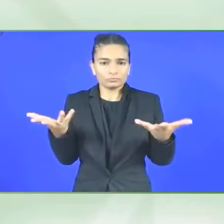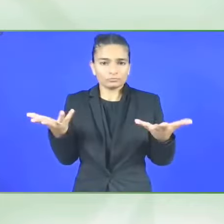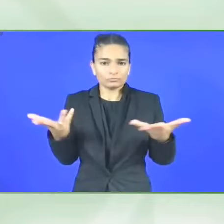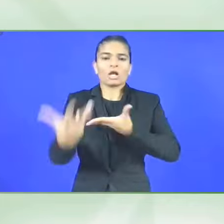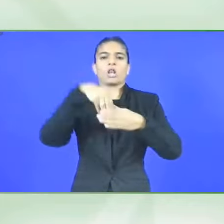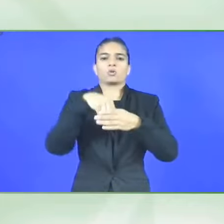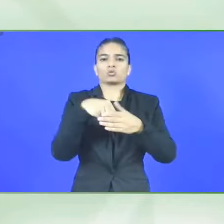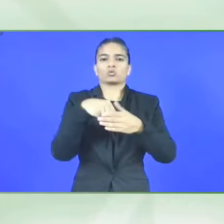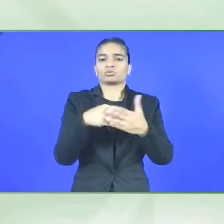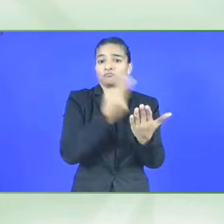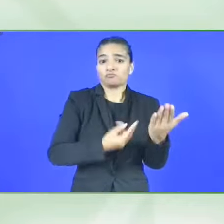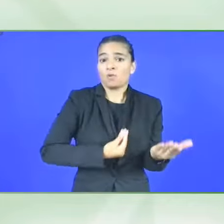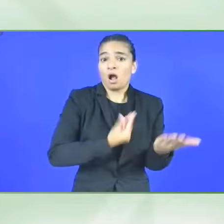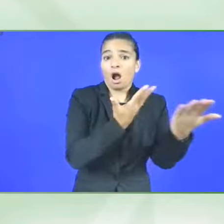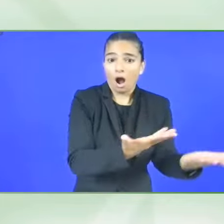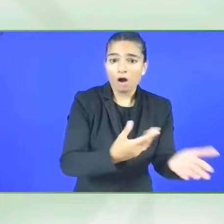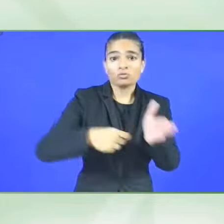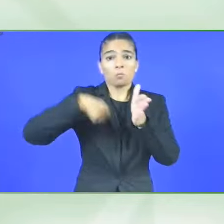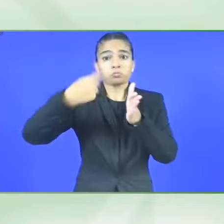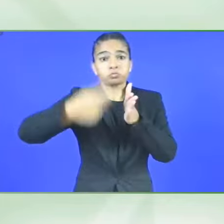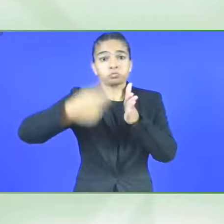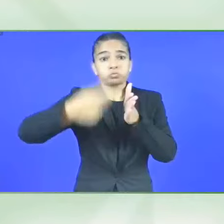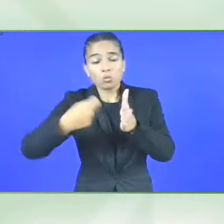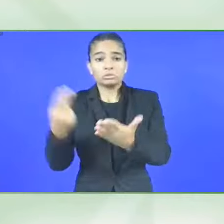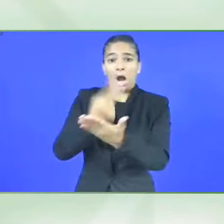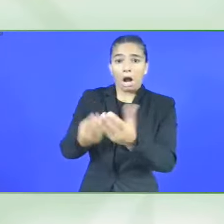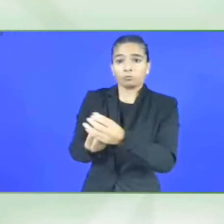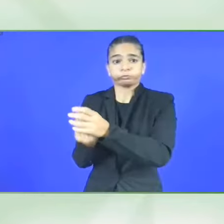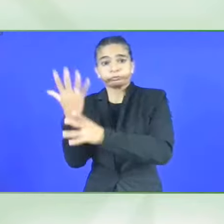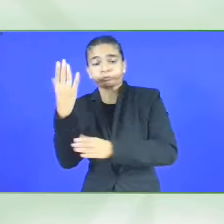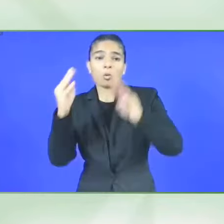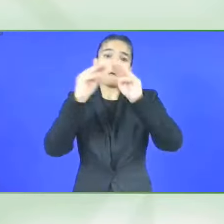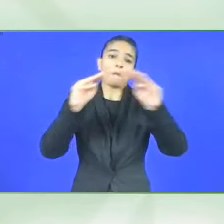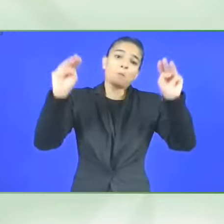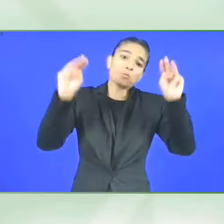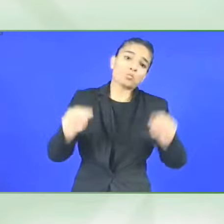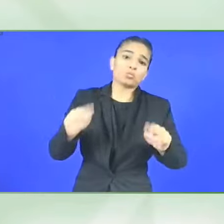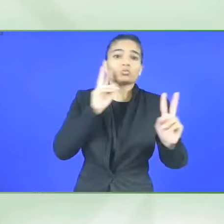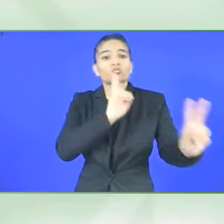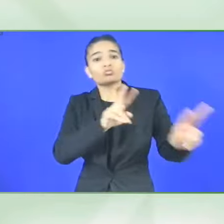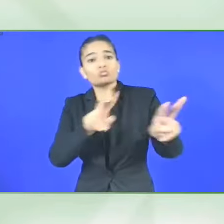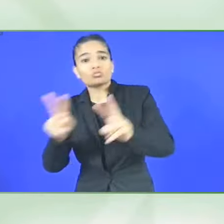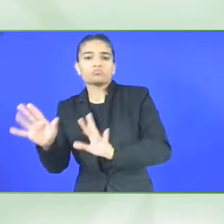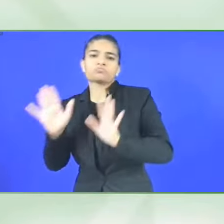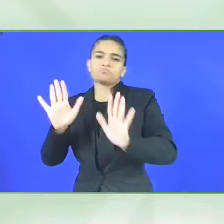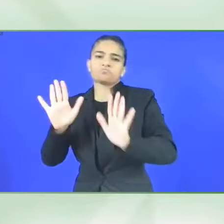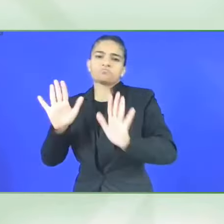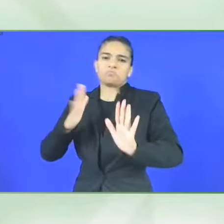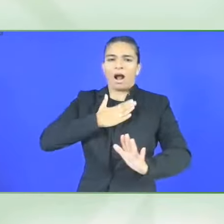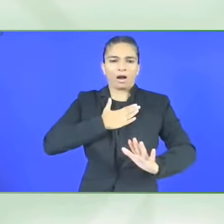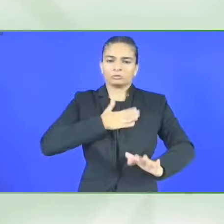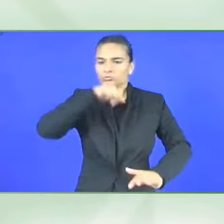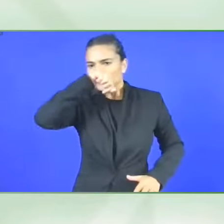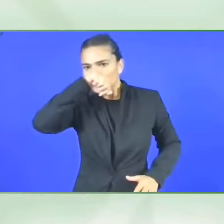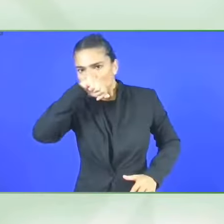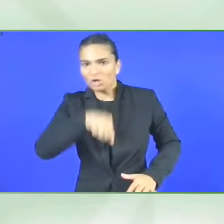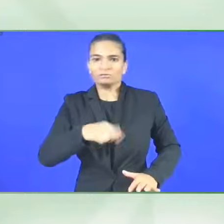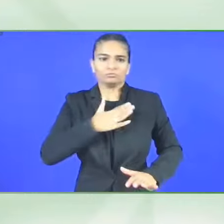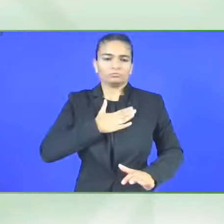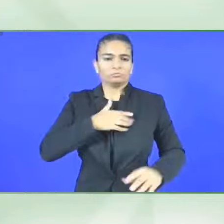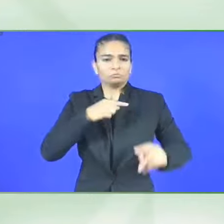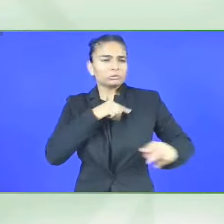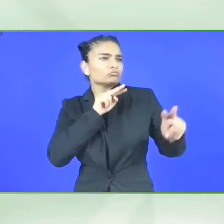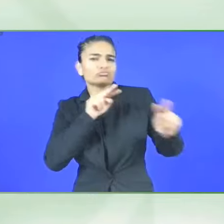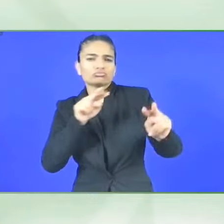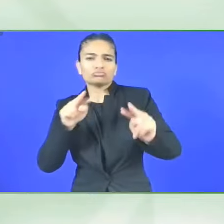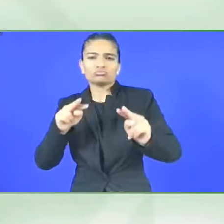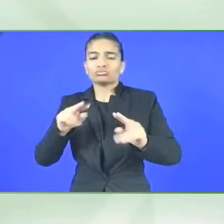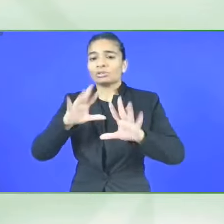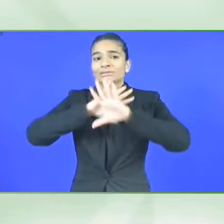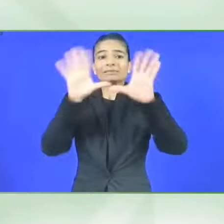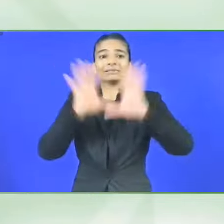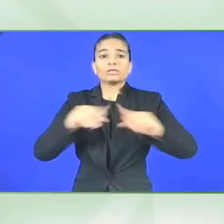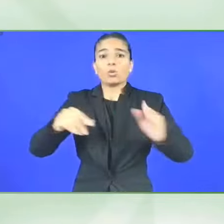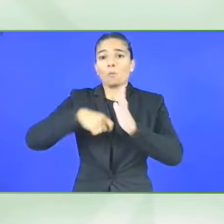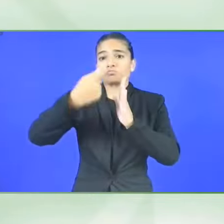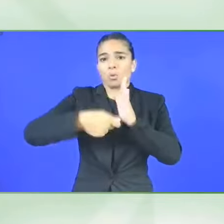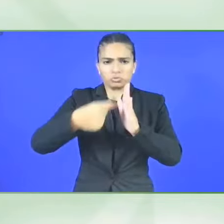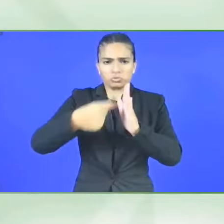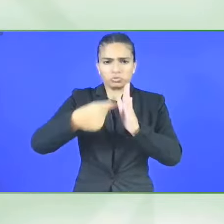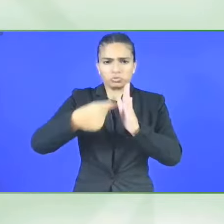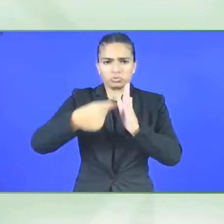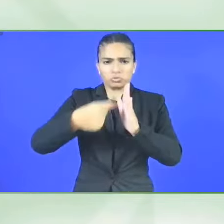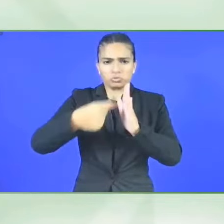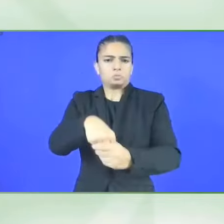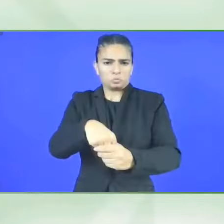I am engaged with my team on inclusive arts projects, new ways to art, museum guidance,